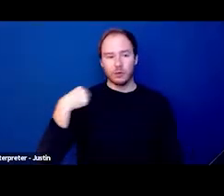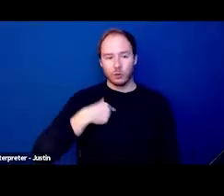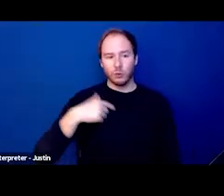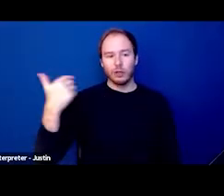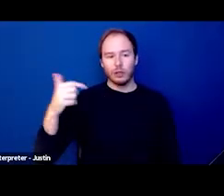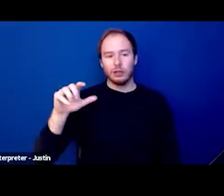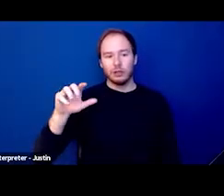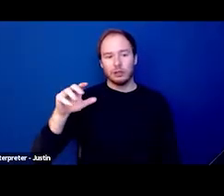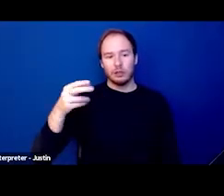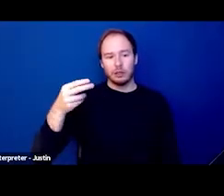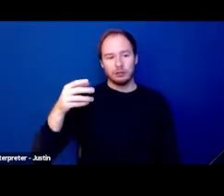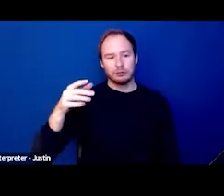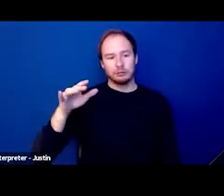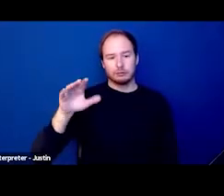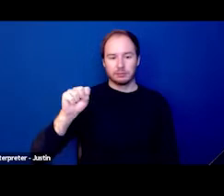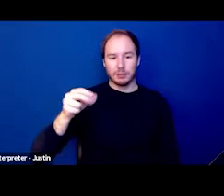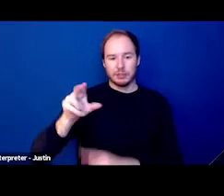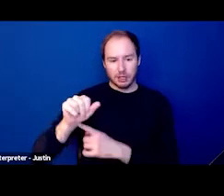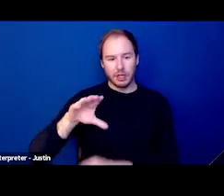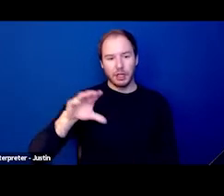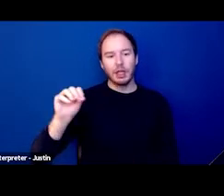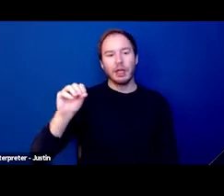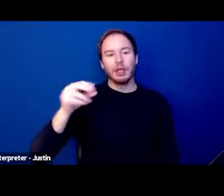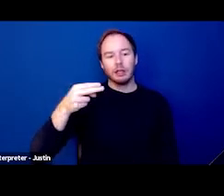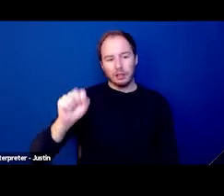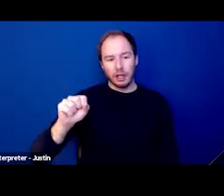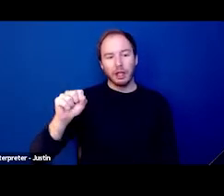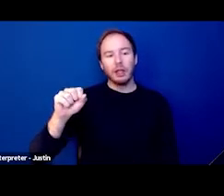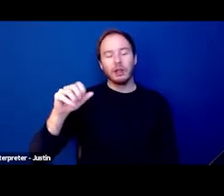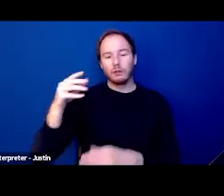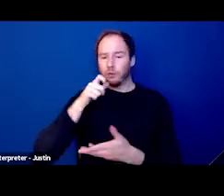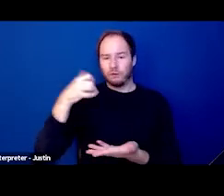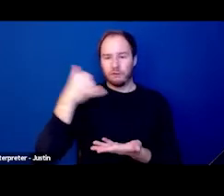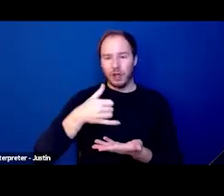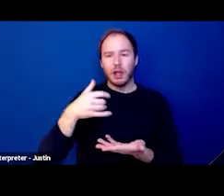but the views and opinions expressed today don't necessarily represent official opinion